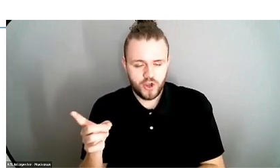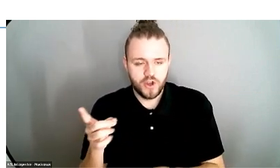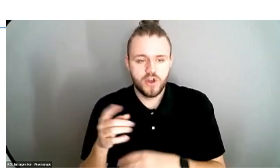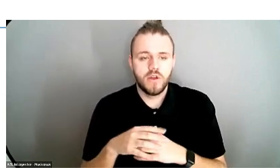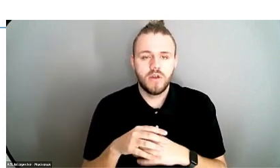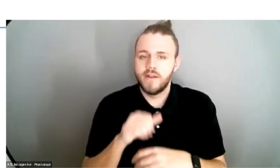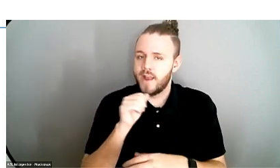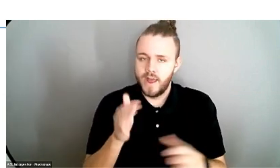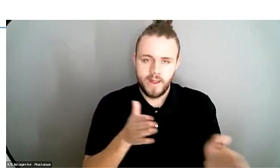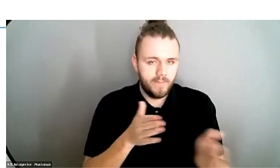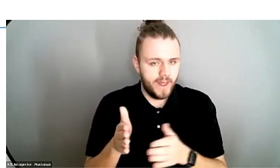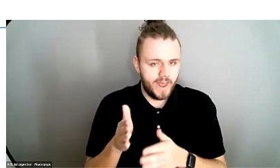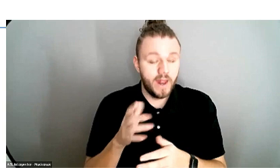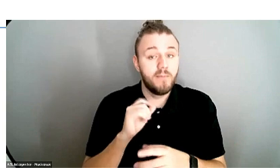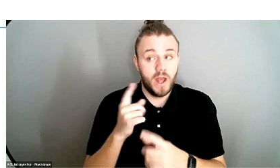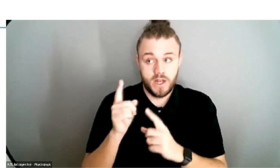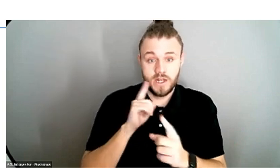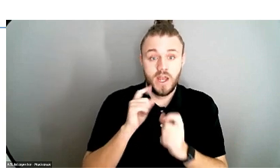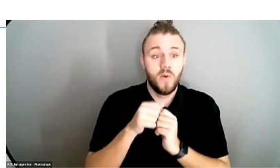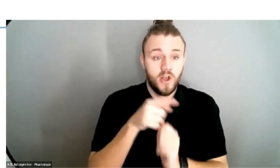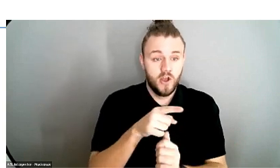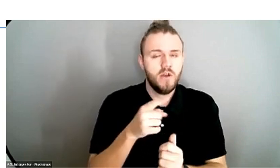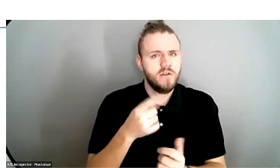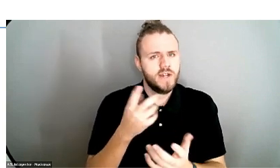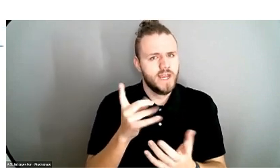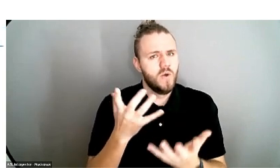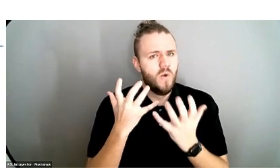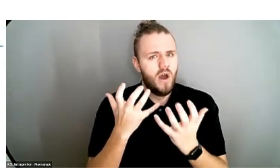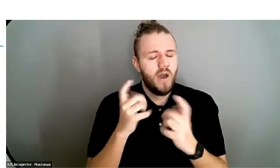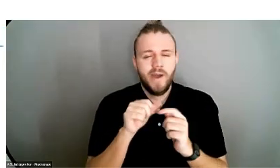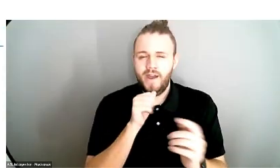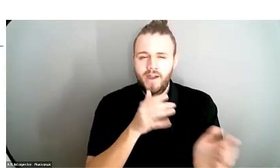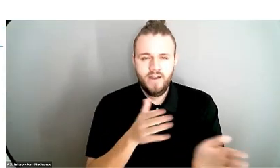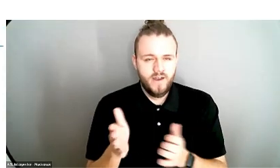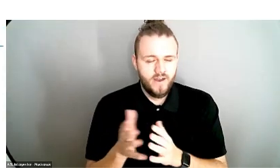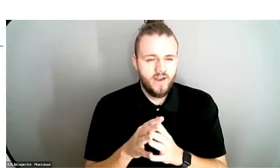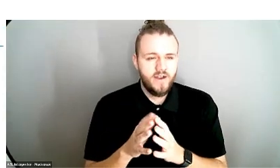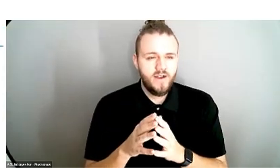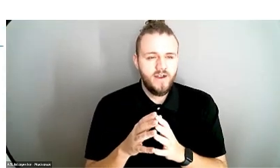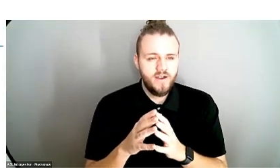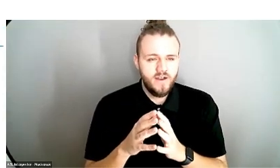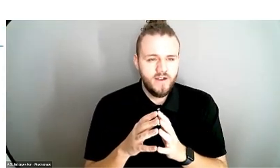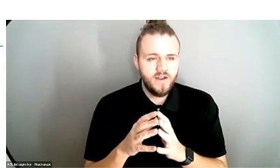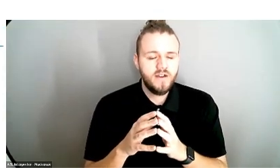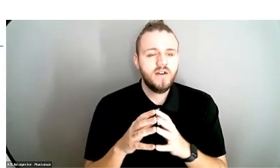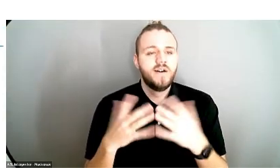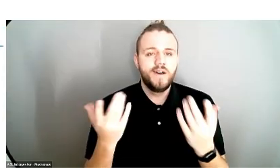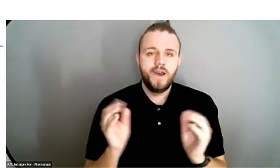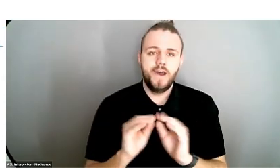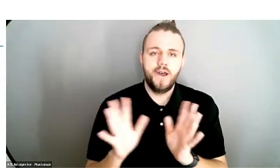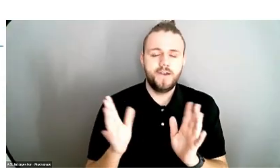but when disgust with her was want it next slide. So obviously became important to obtain